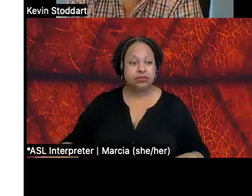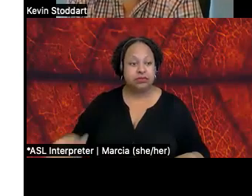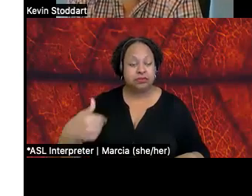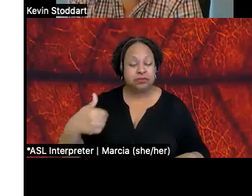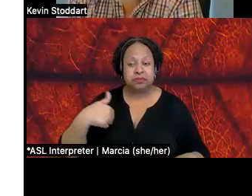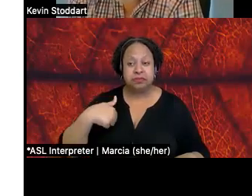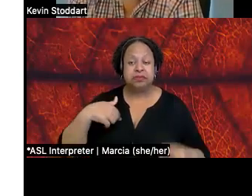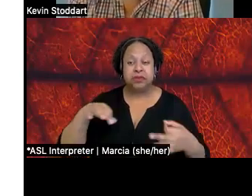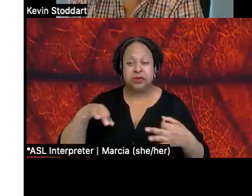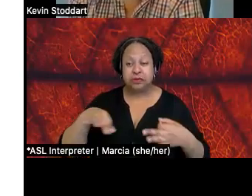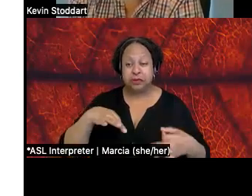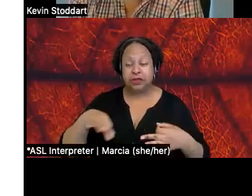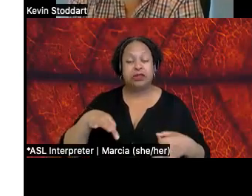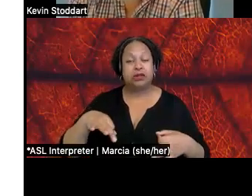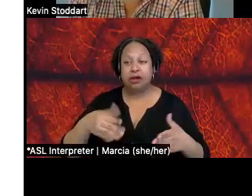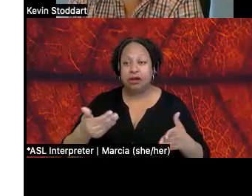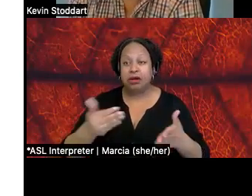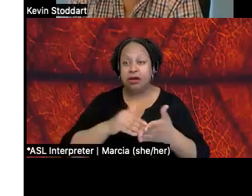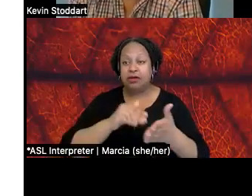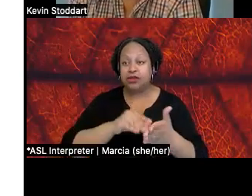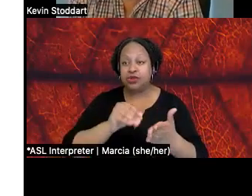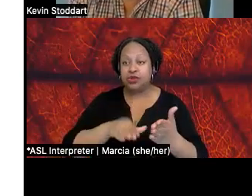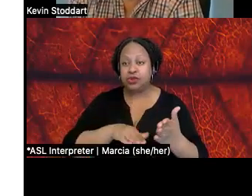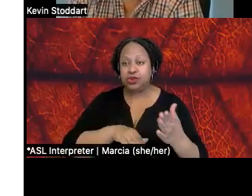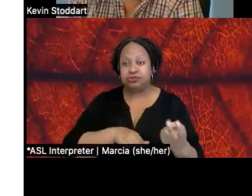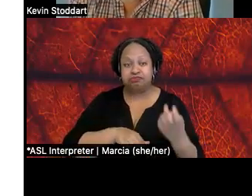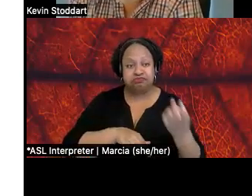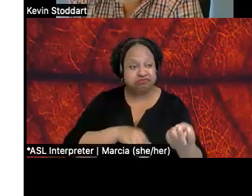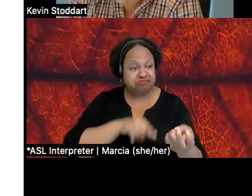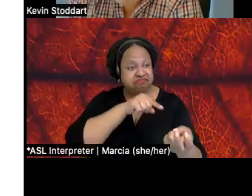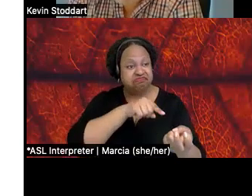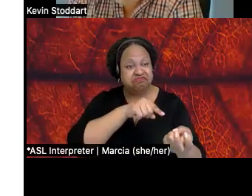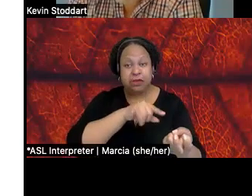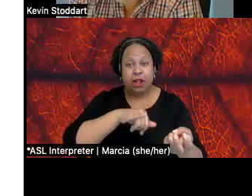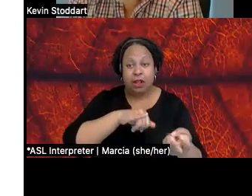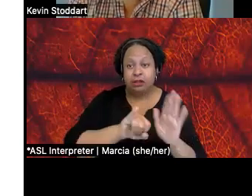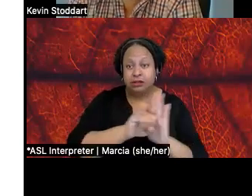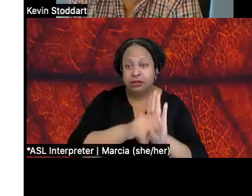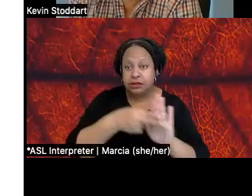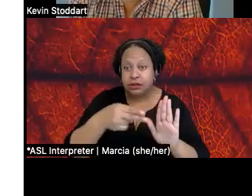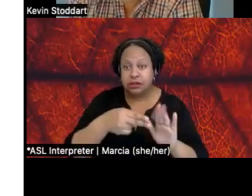Sometimes their diagnosis is not disclosed to a program.